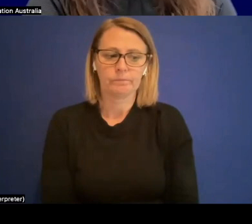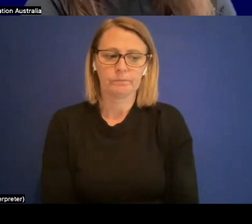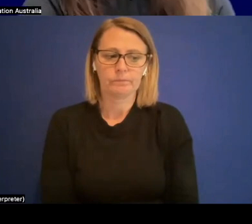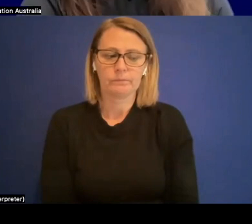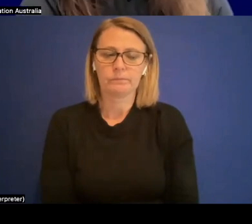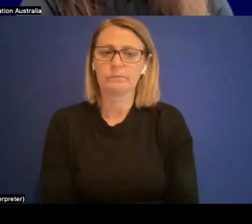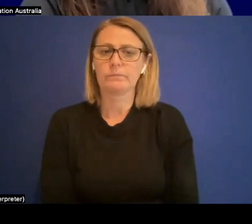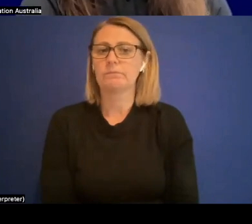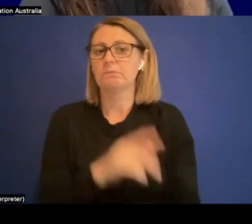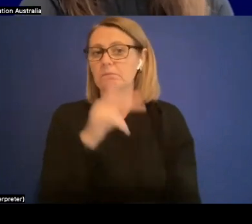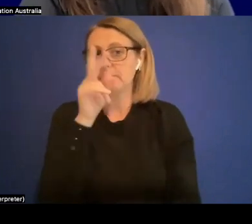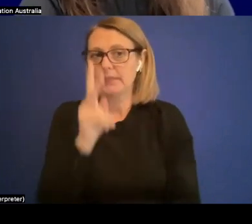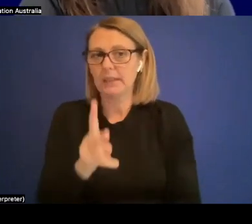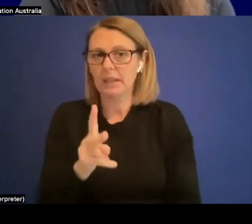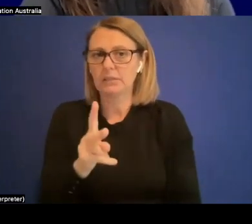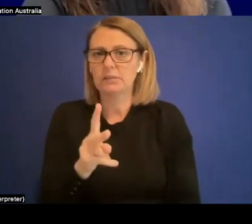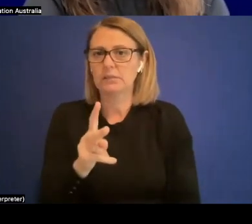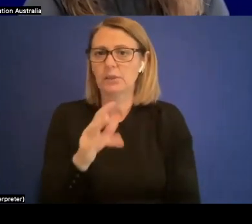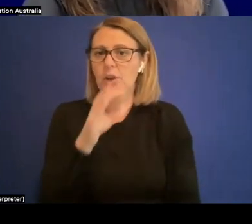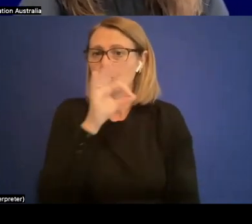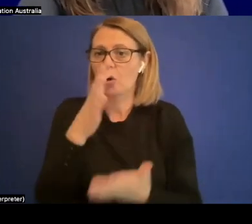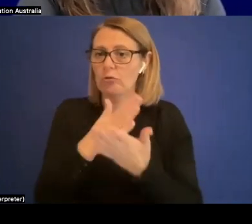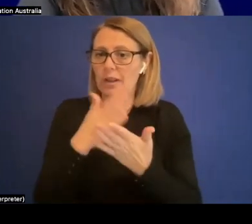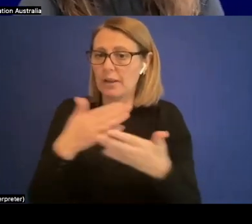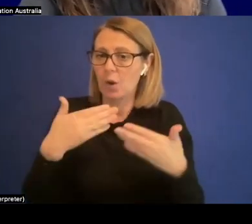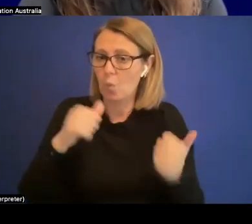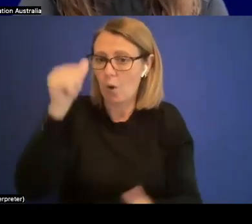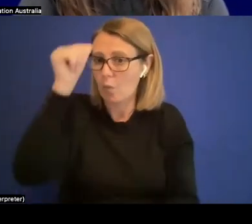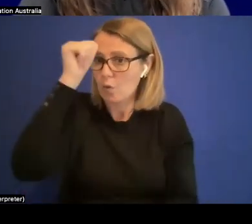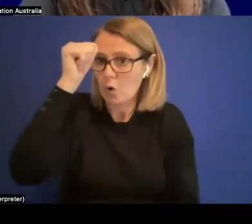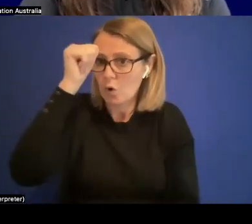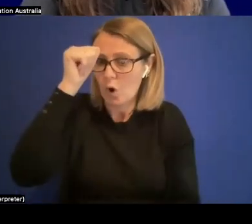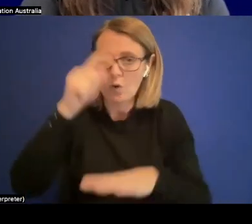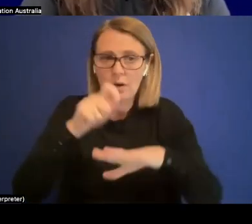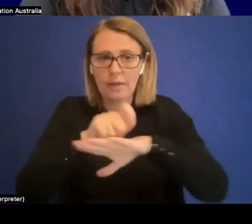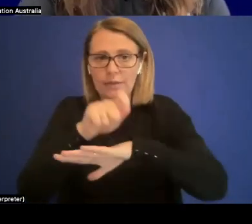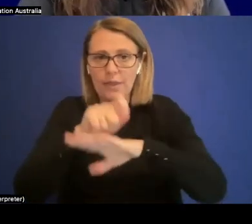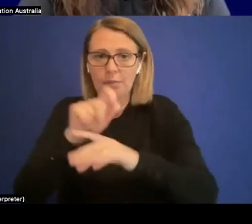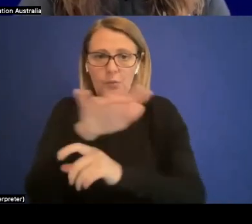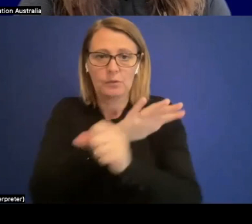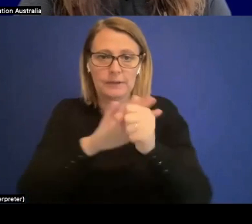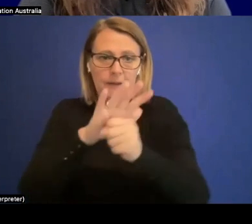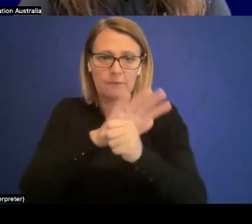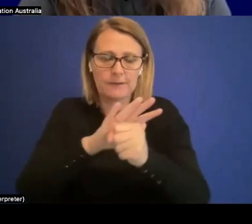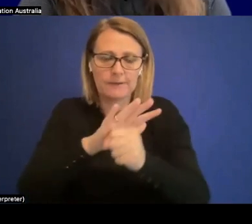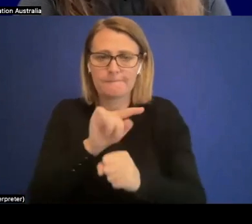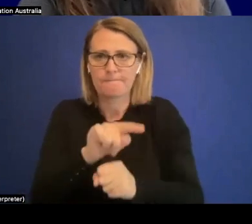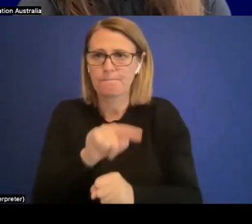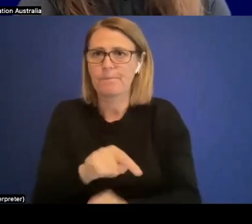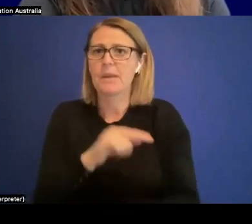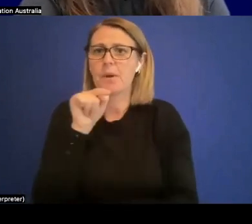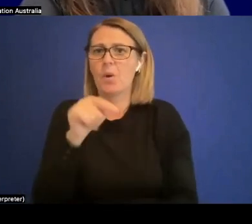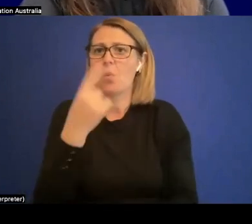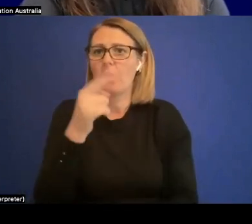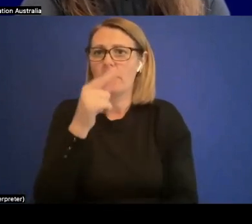Again, not a particularly well known therapeutic field, but one that can be really instrumental,